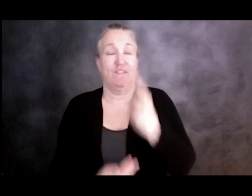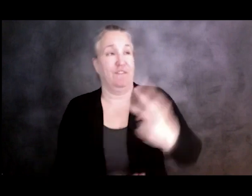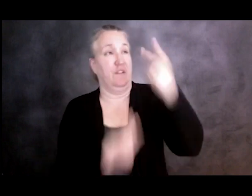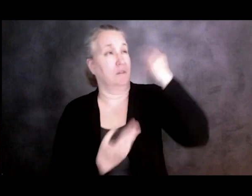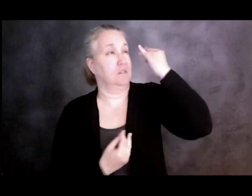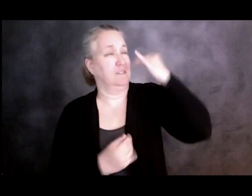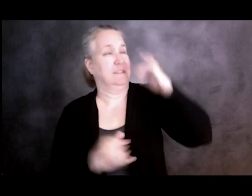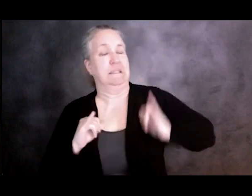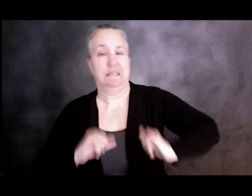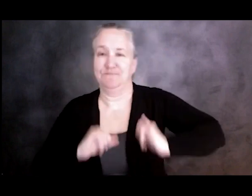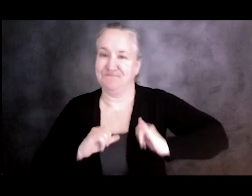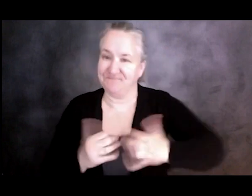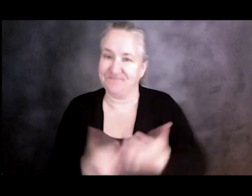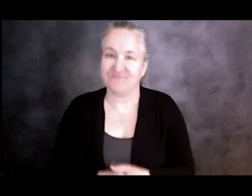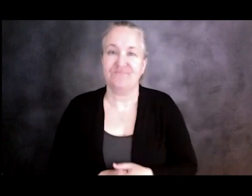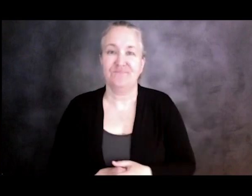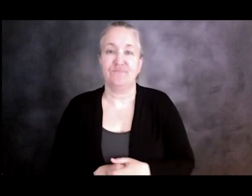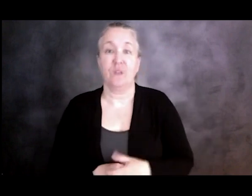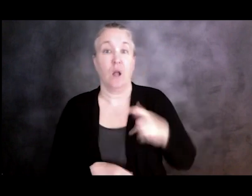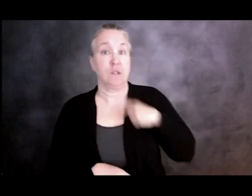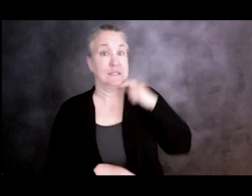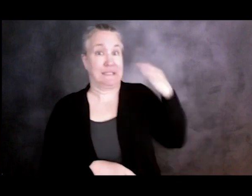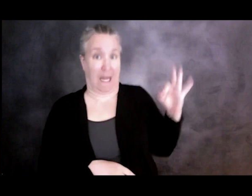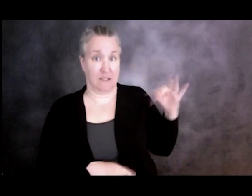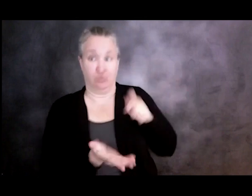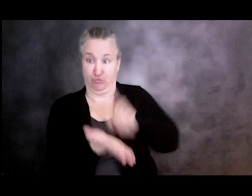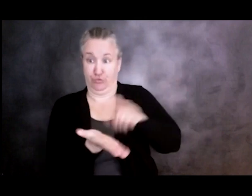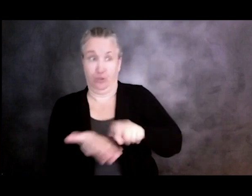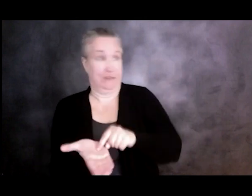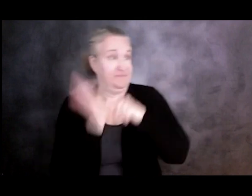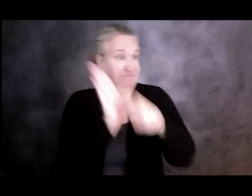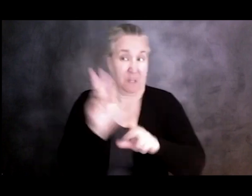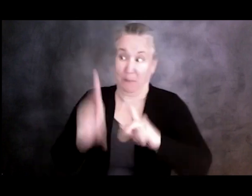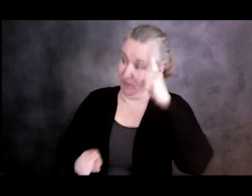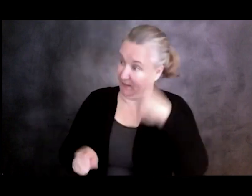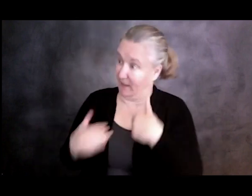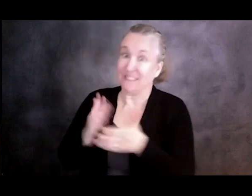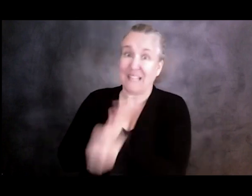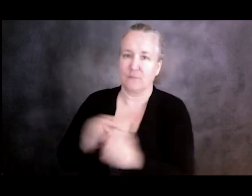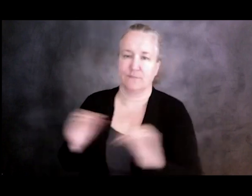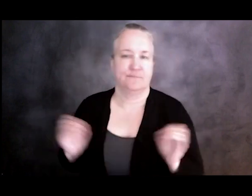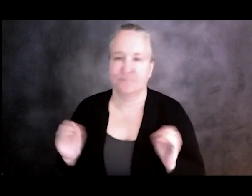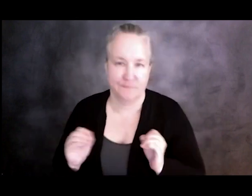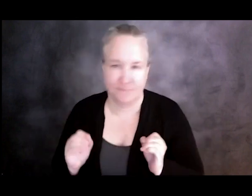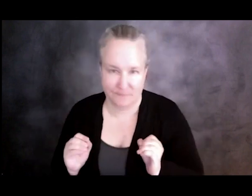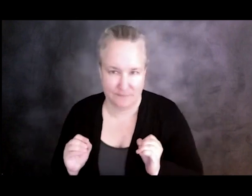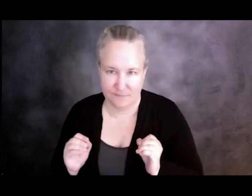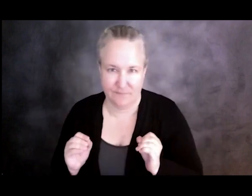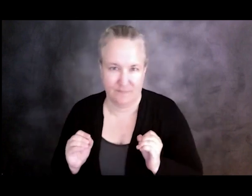No one who read my writing when I was 19 would have thought Viet has any talent. Kingston gave me a B-plus.